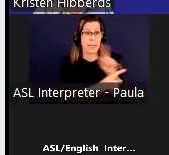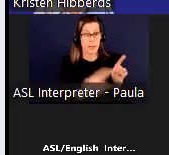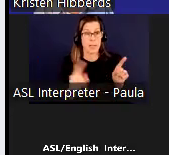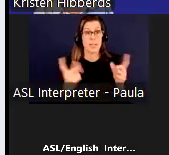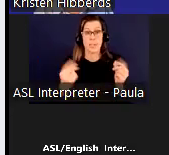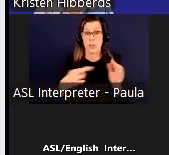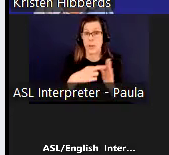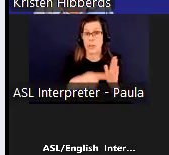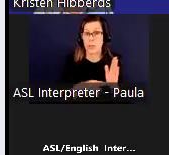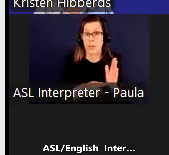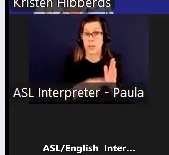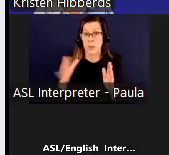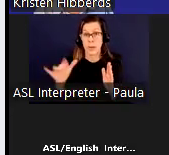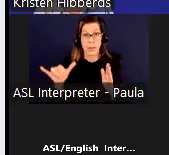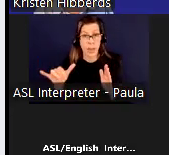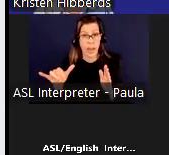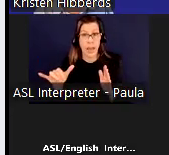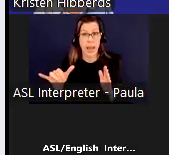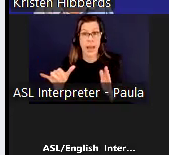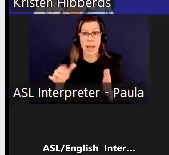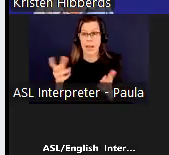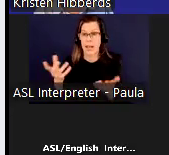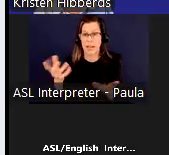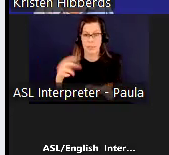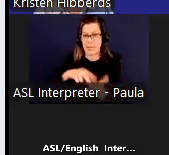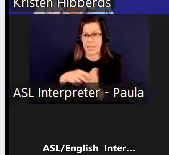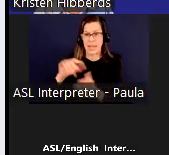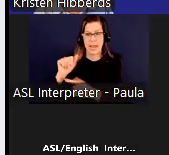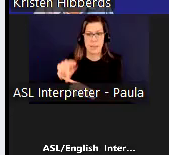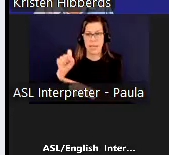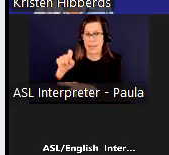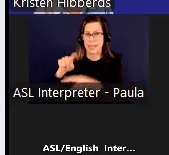So is this going to preclude APS from investigating in a room and board that is